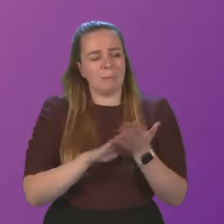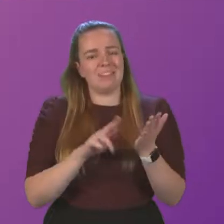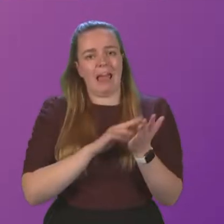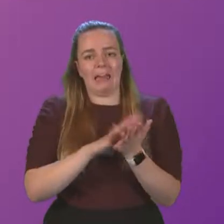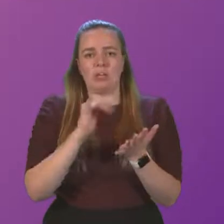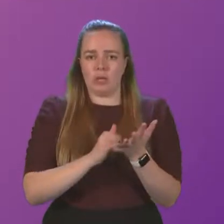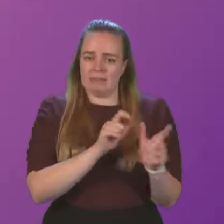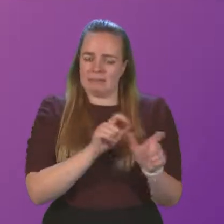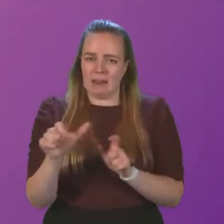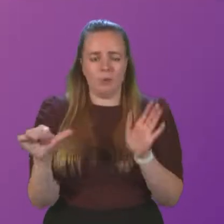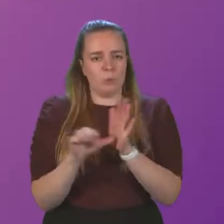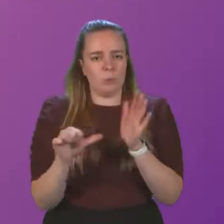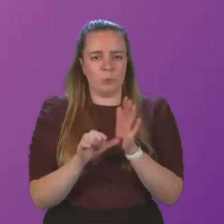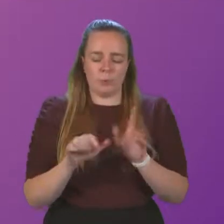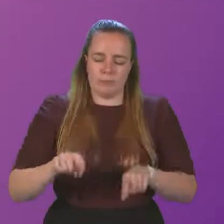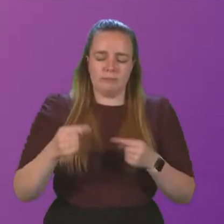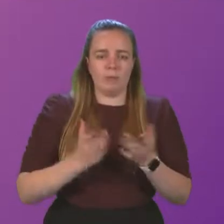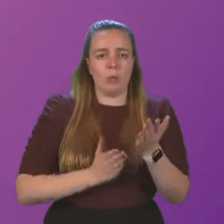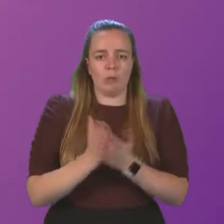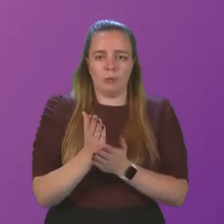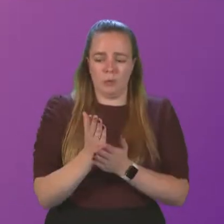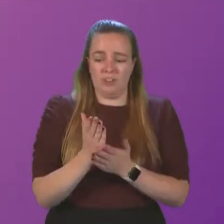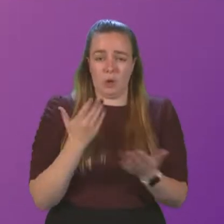under more pressure than at any time during its 73-year history.